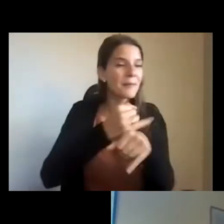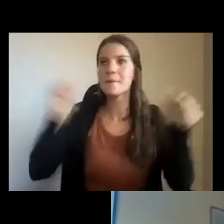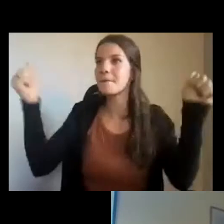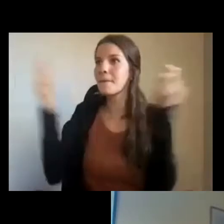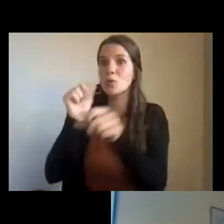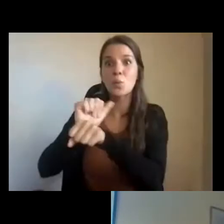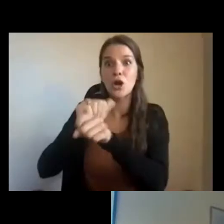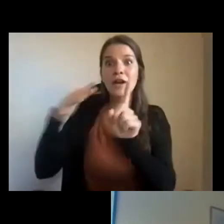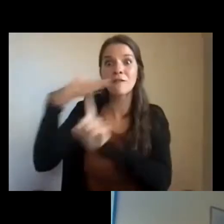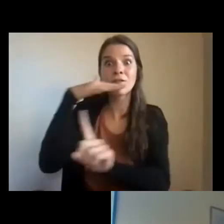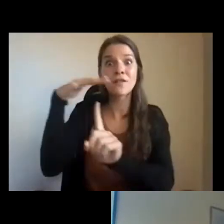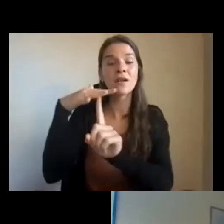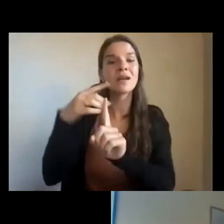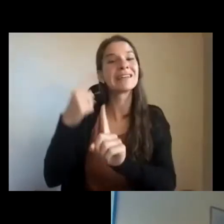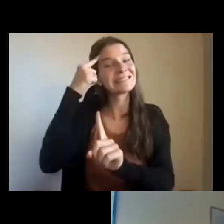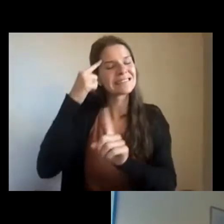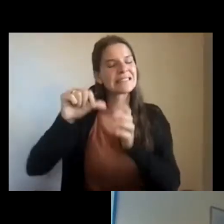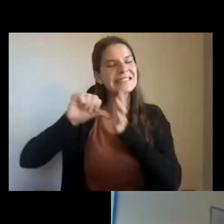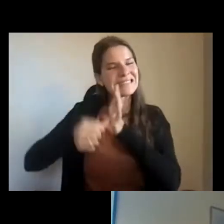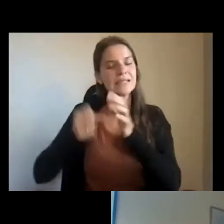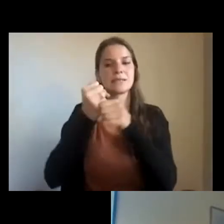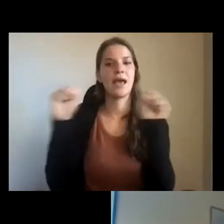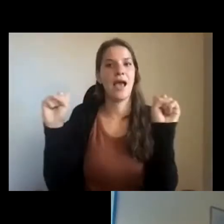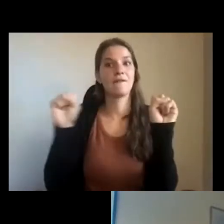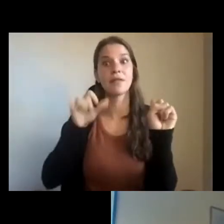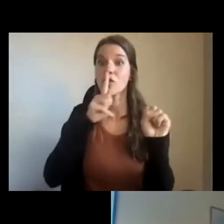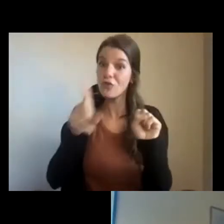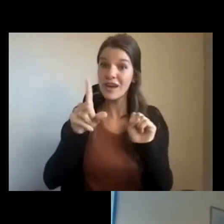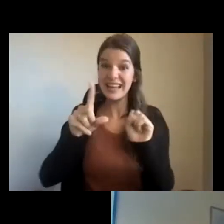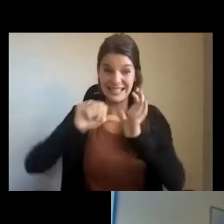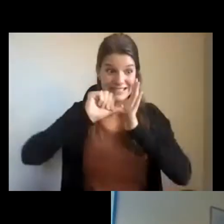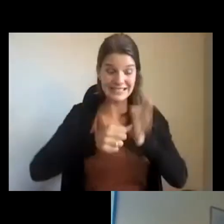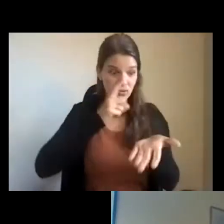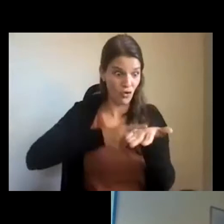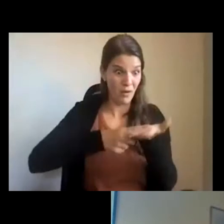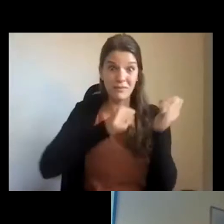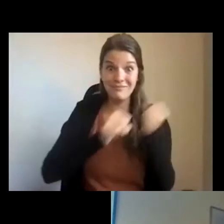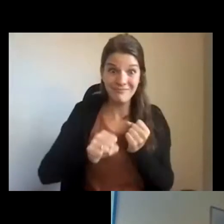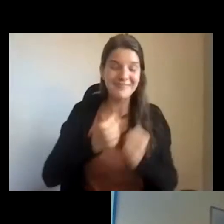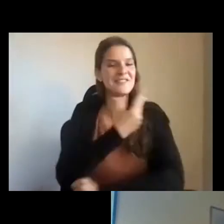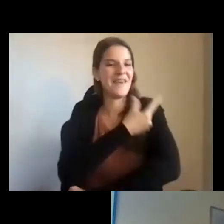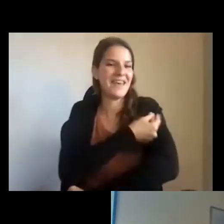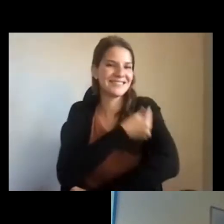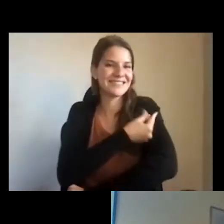as safe as possible really centered on the vaccine. So thinking about what is the uptake of that